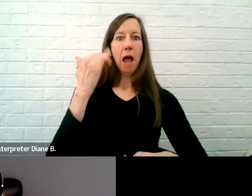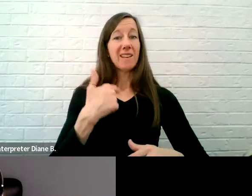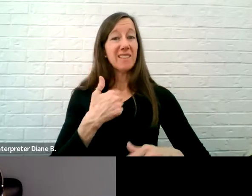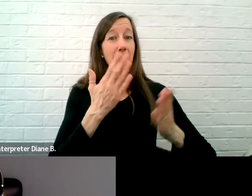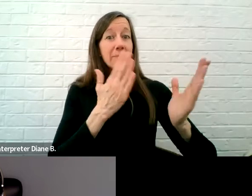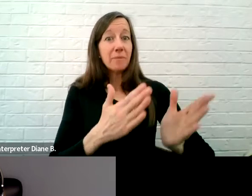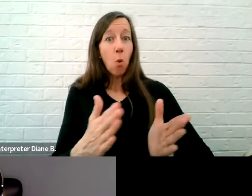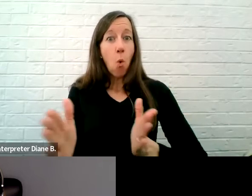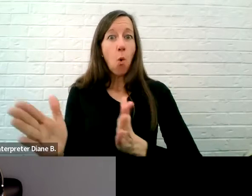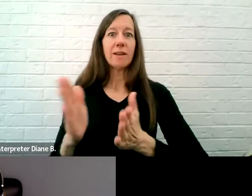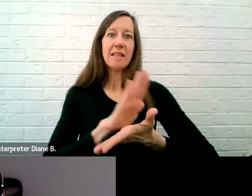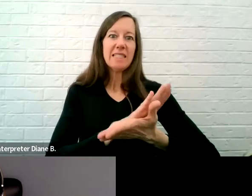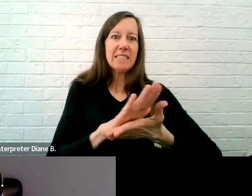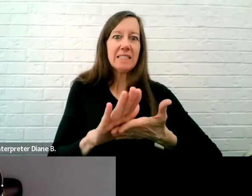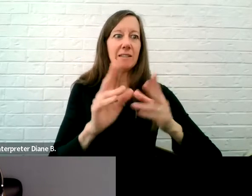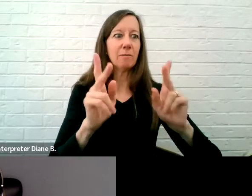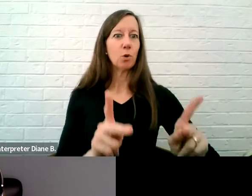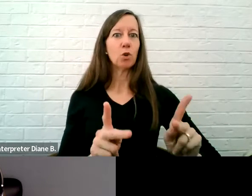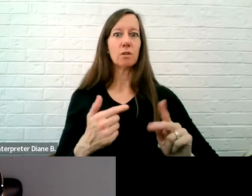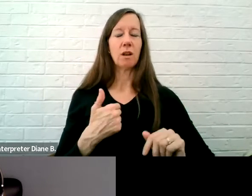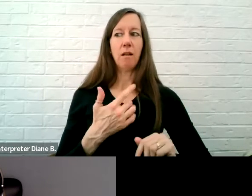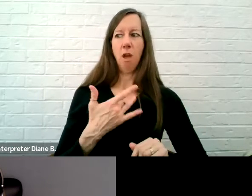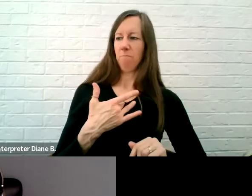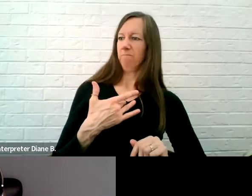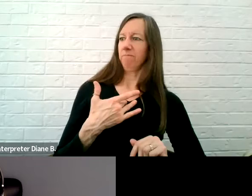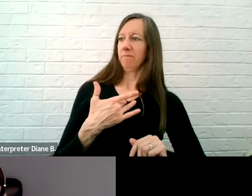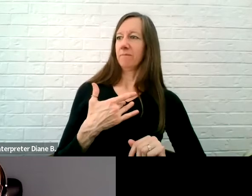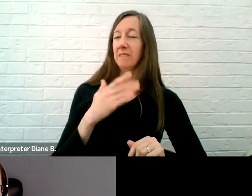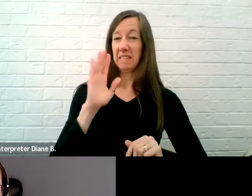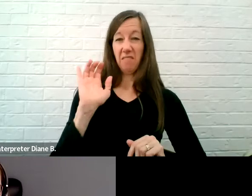I wondered if it would be enough space for me to have the equipment that I needed,